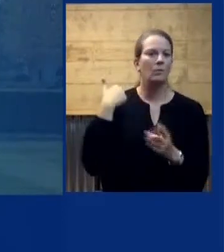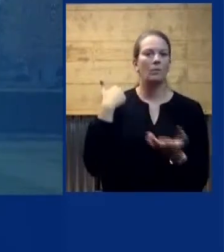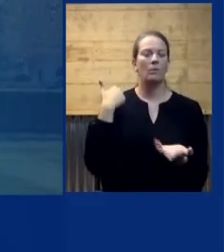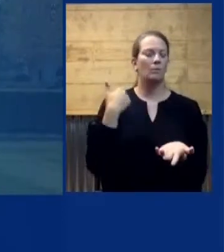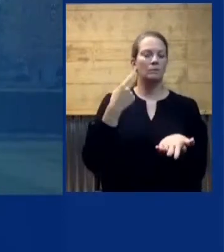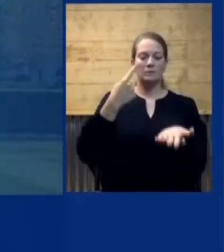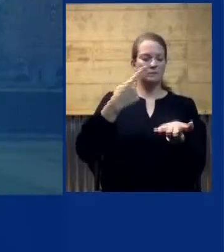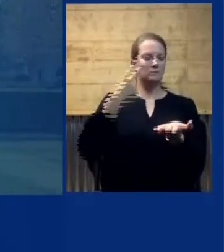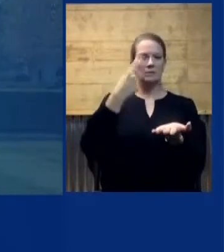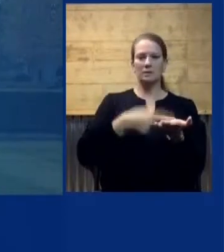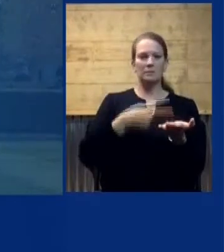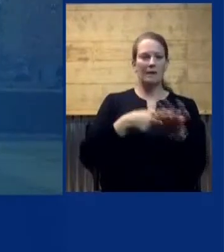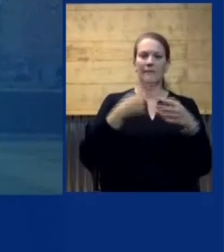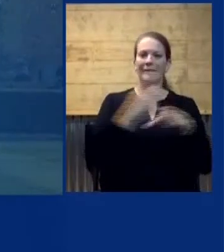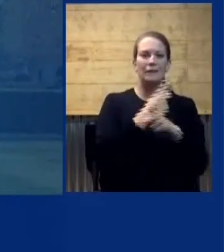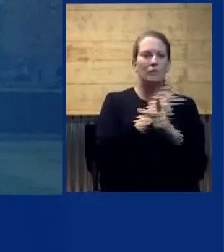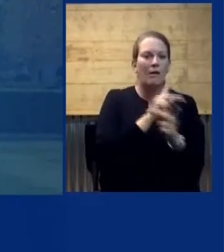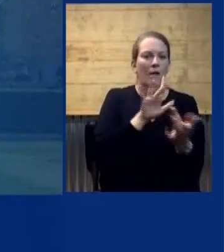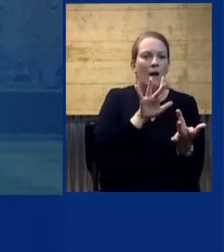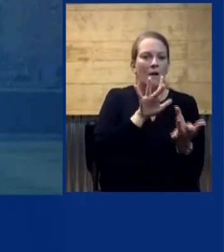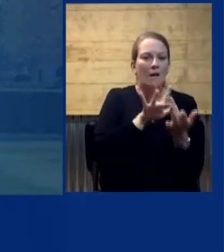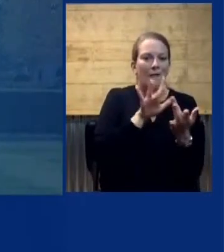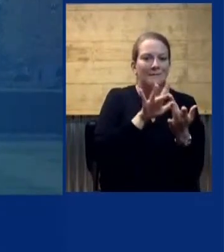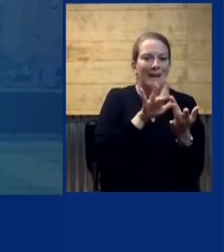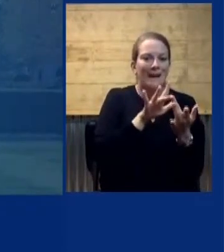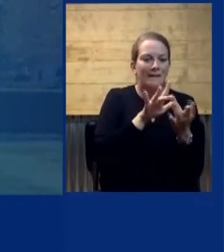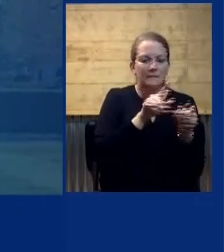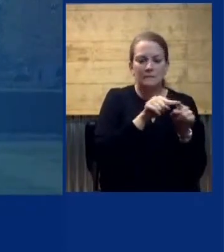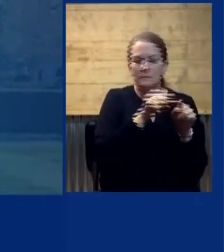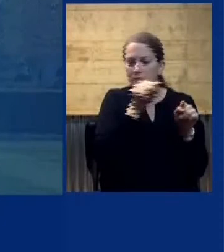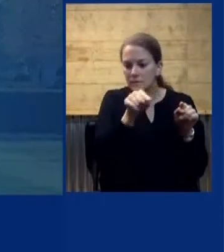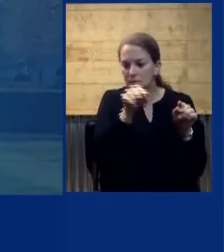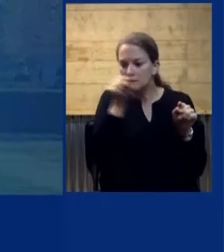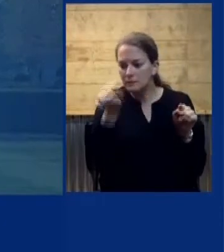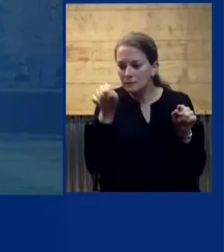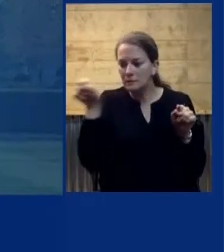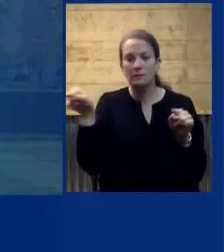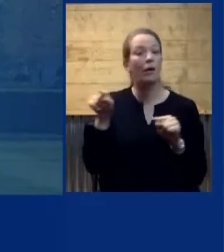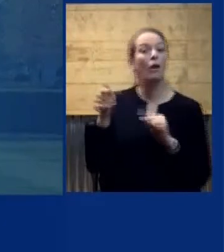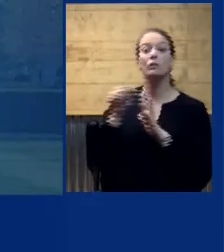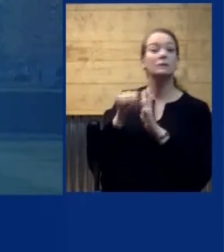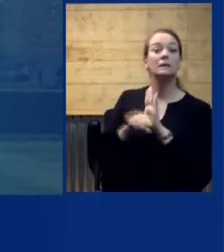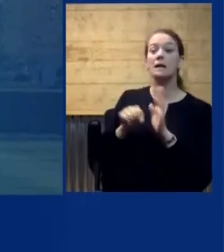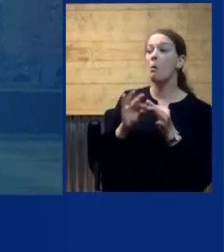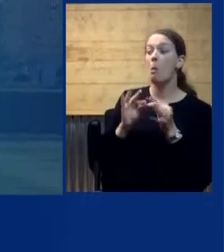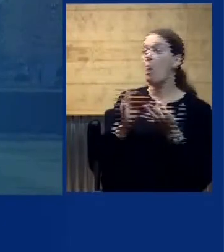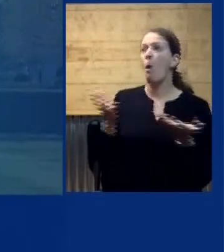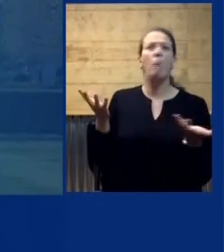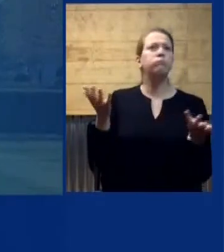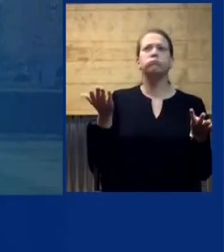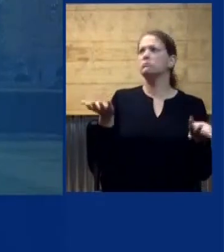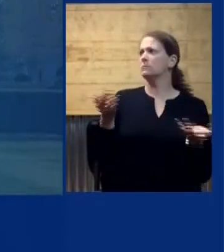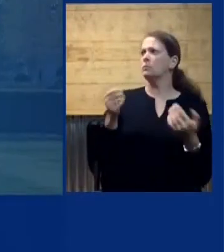FILLED. WE TALKED ABOUT THIS MONTHS AGO. WE TALKED ABOUT HAVING CONTACT